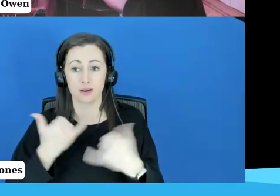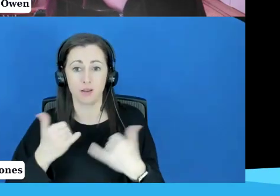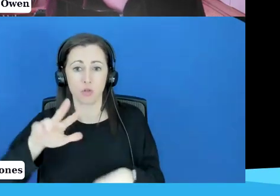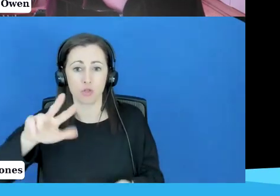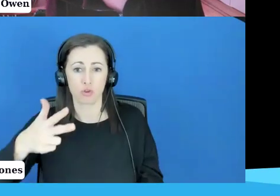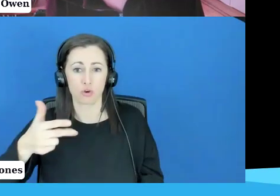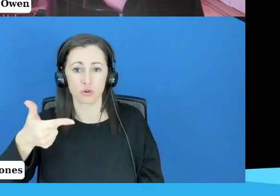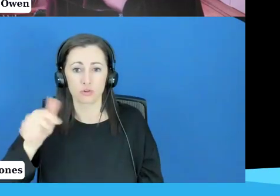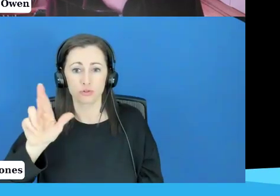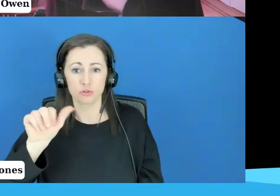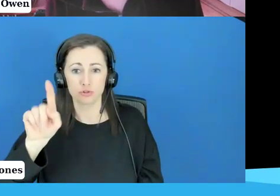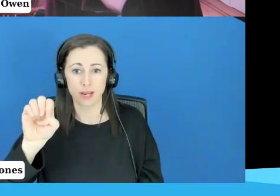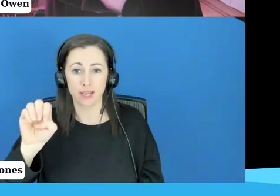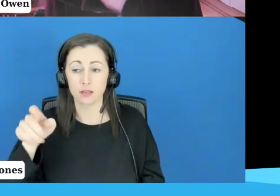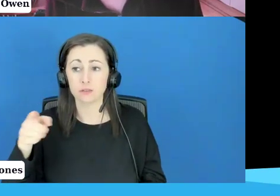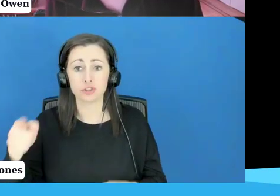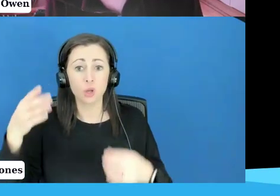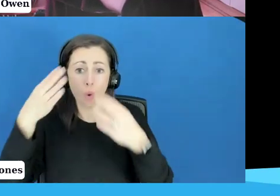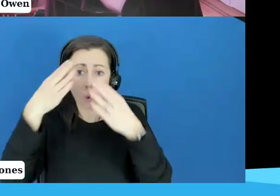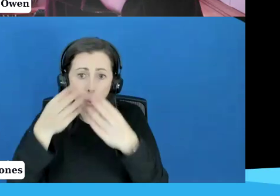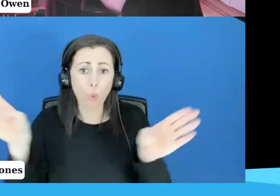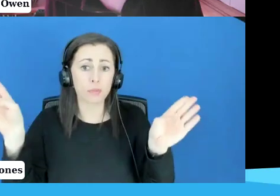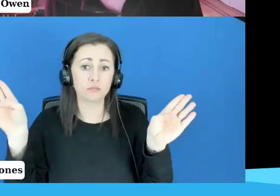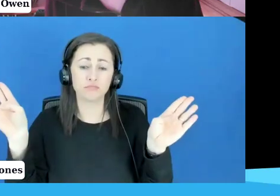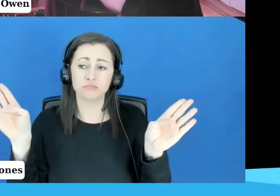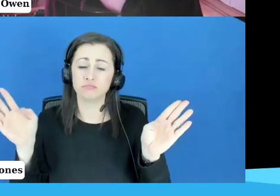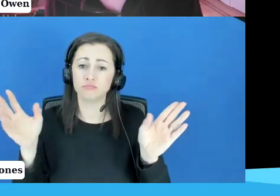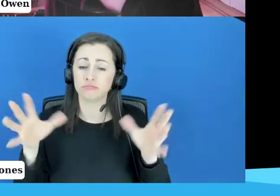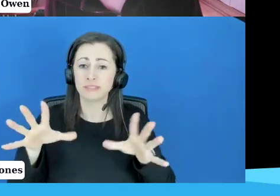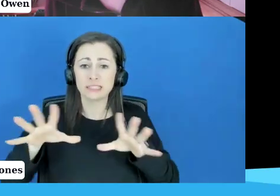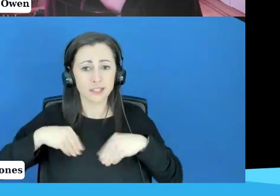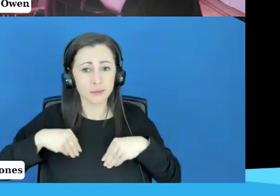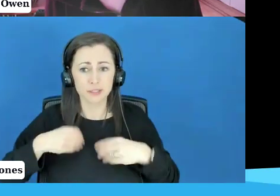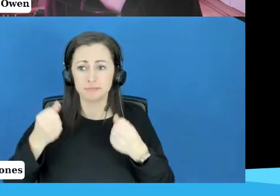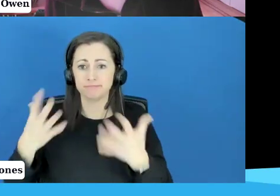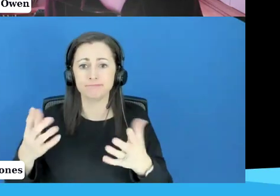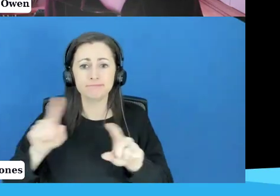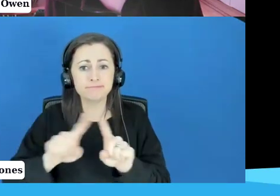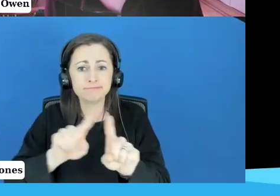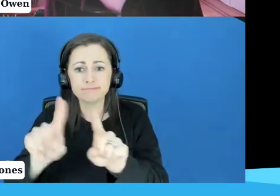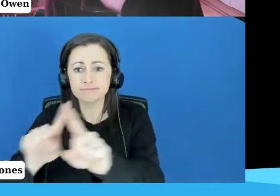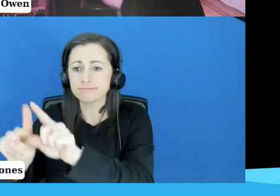She's so open to so many different people. She doesn't exclude people